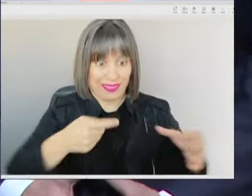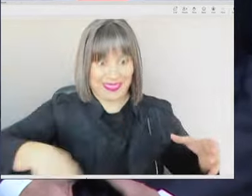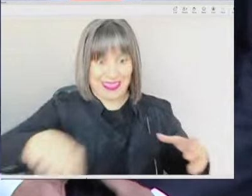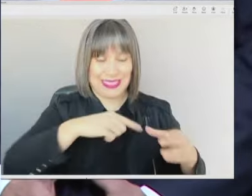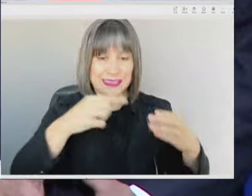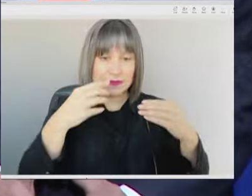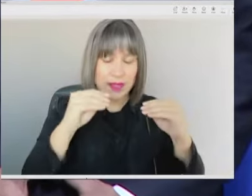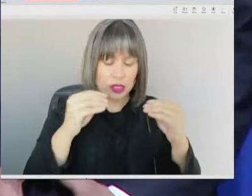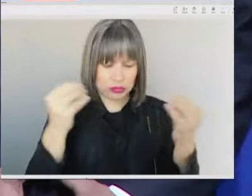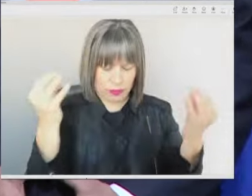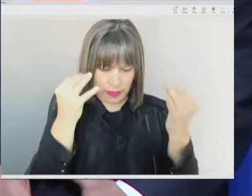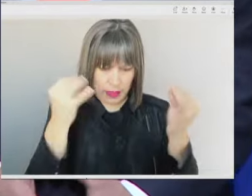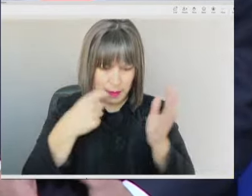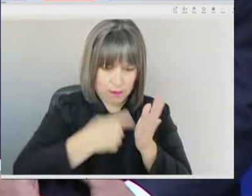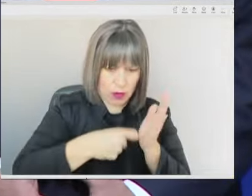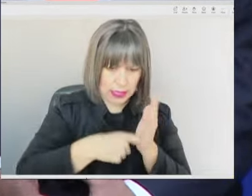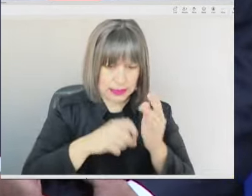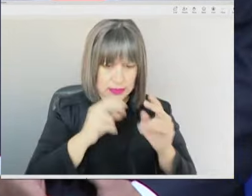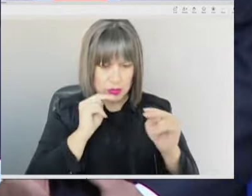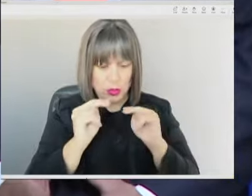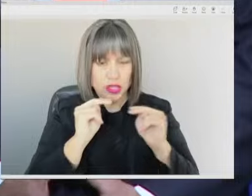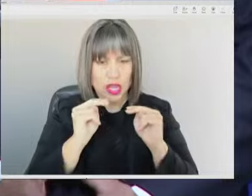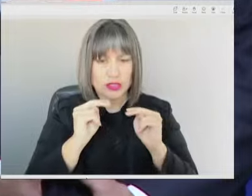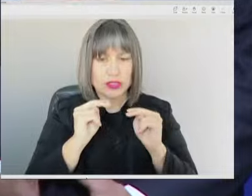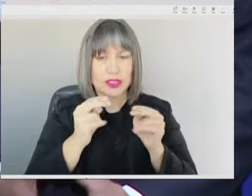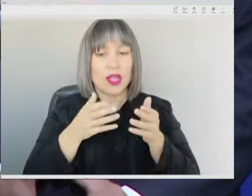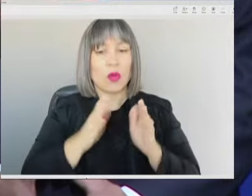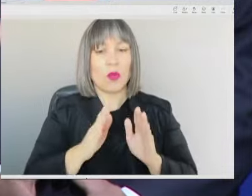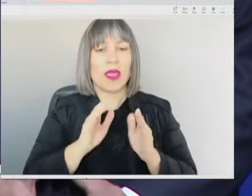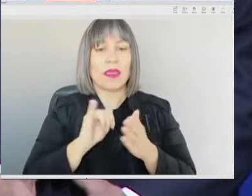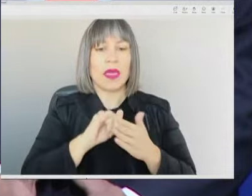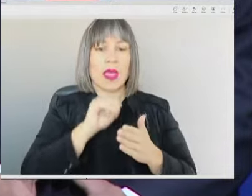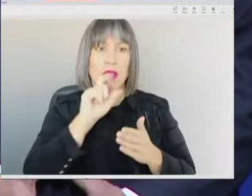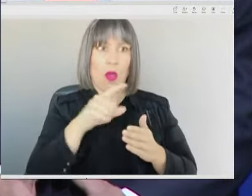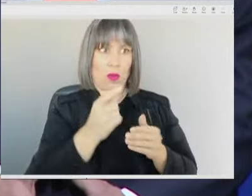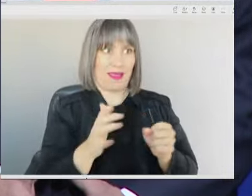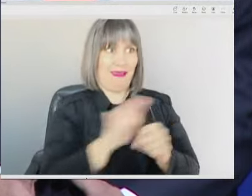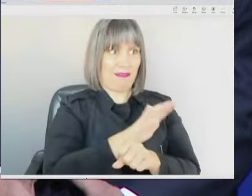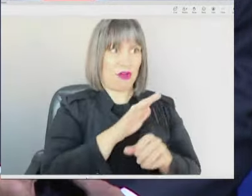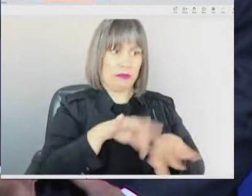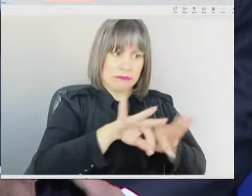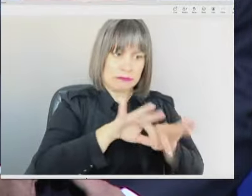prices and negotiations in a way to not only cover core costs that you'll see -- a lot of